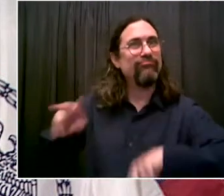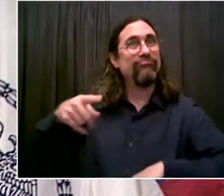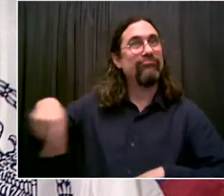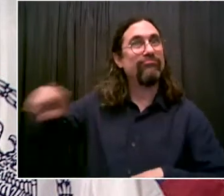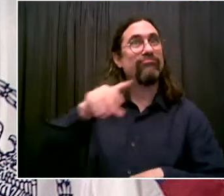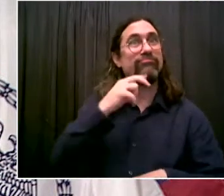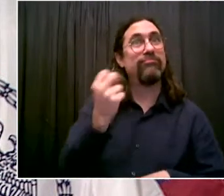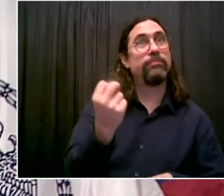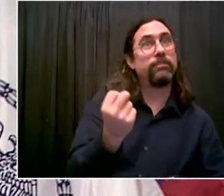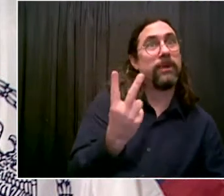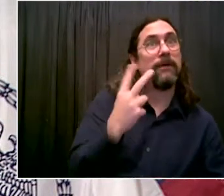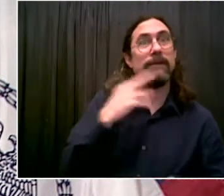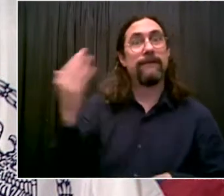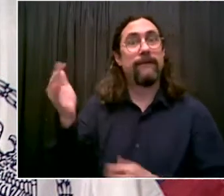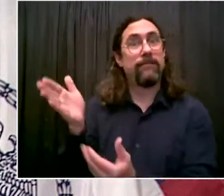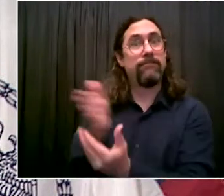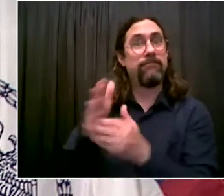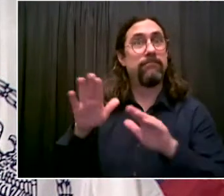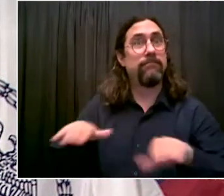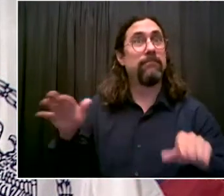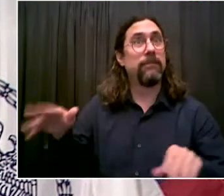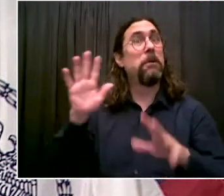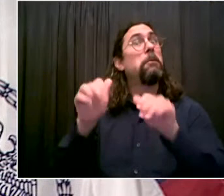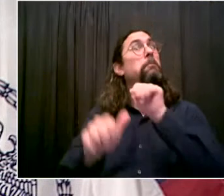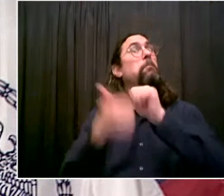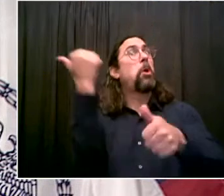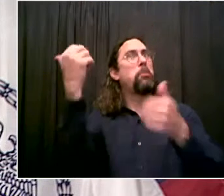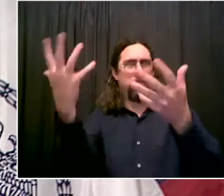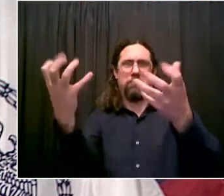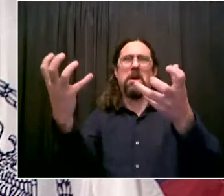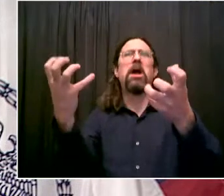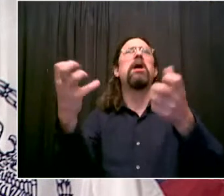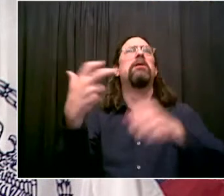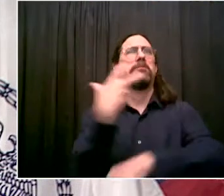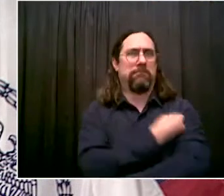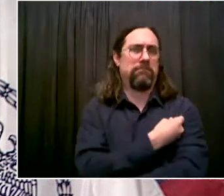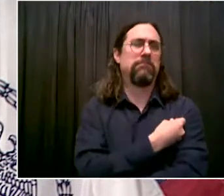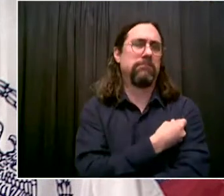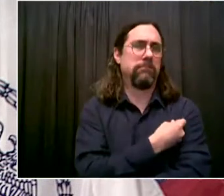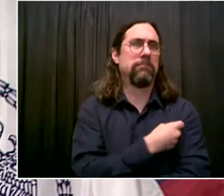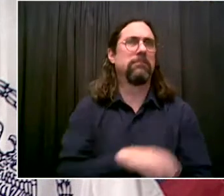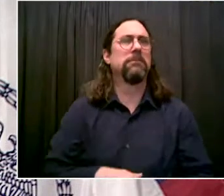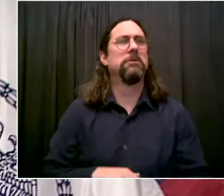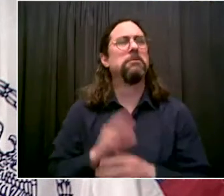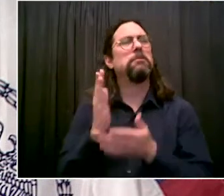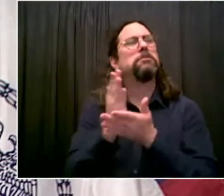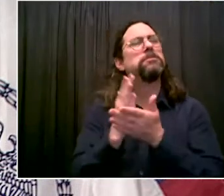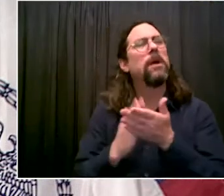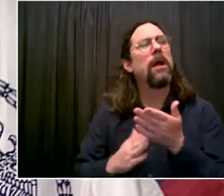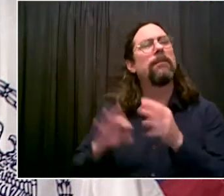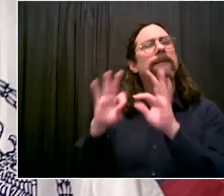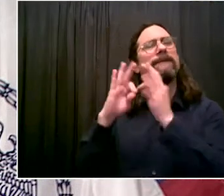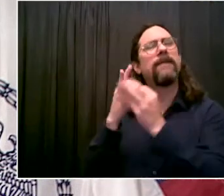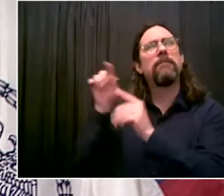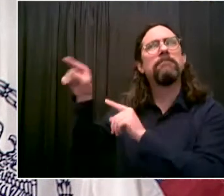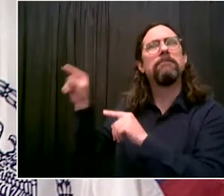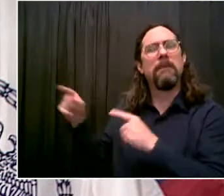THINK WHAT WE ARE SEEING SO FAR WITH THE YOUNGEST KS IDTO GET VACCINATED. MAJORTYI F O